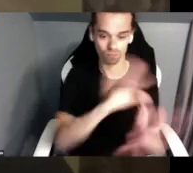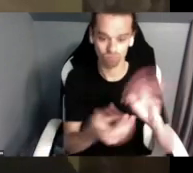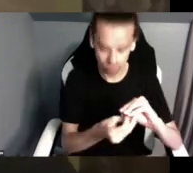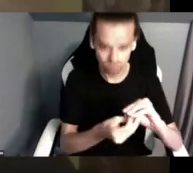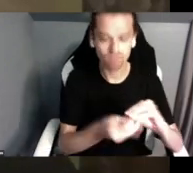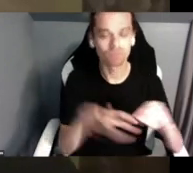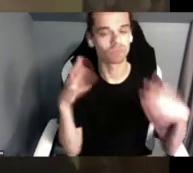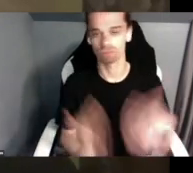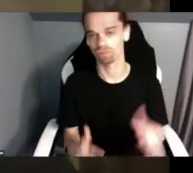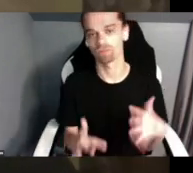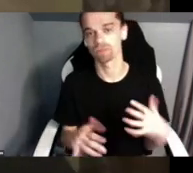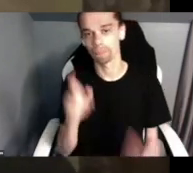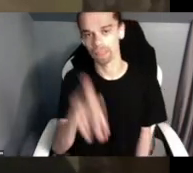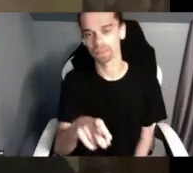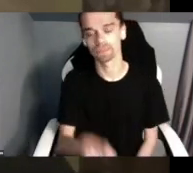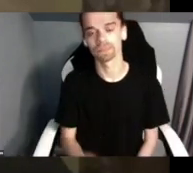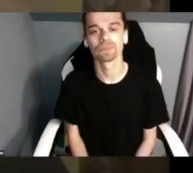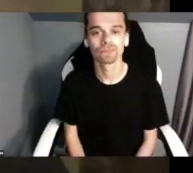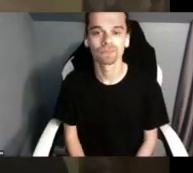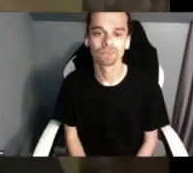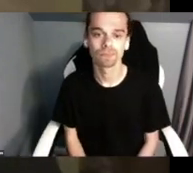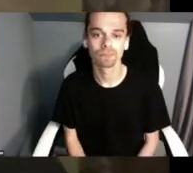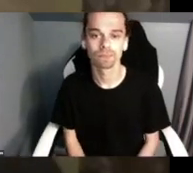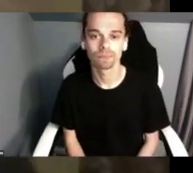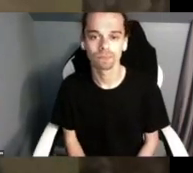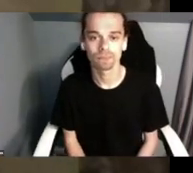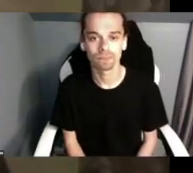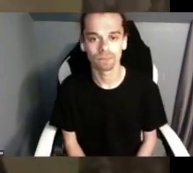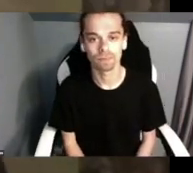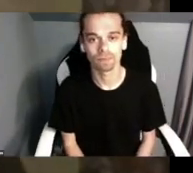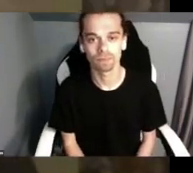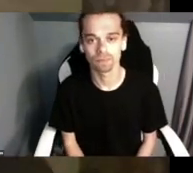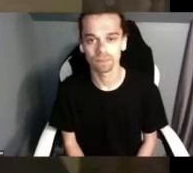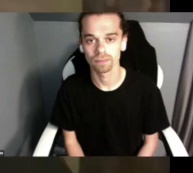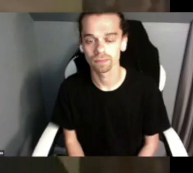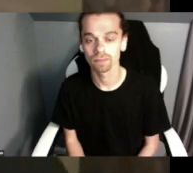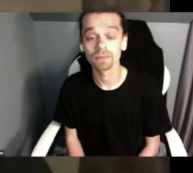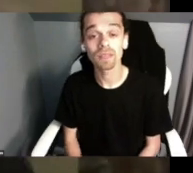There needs to be research on disability pride.